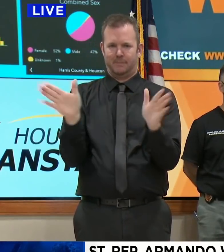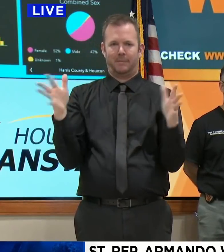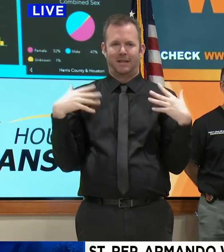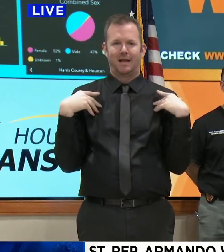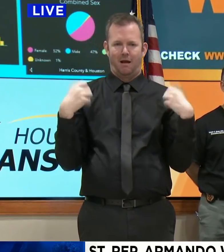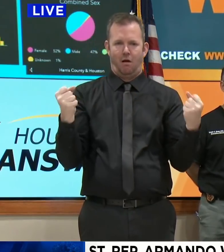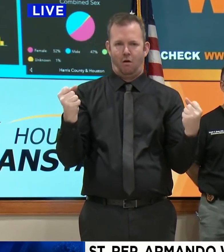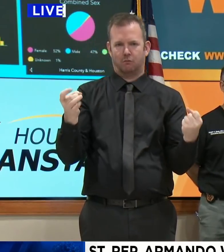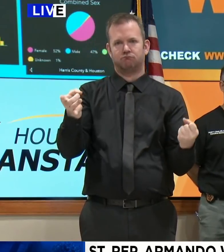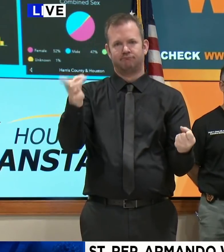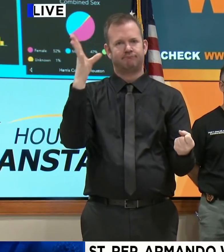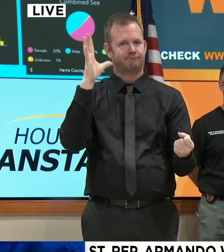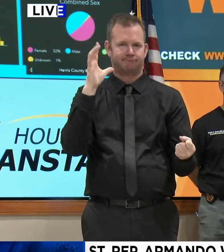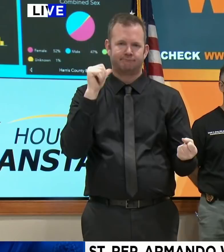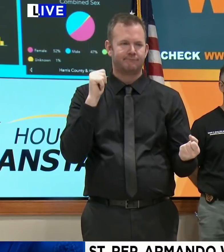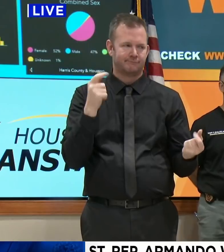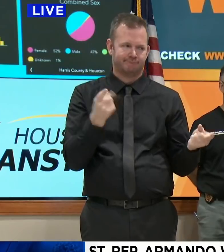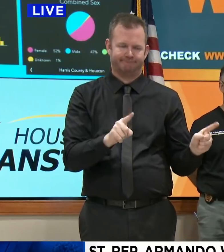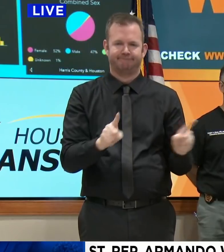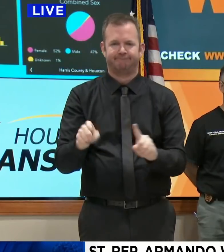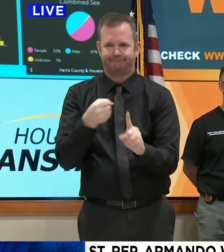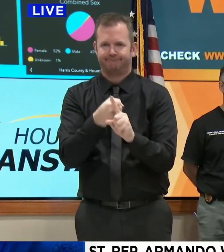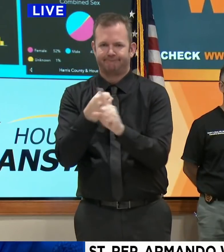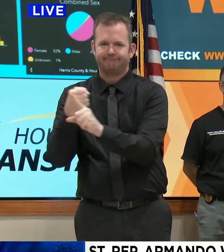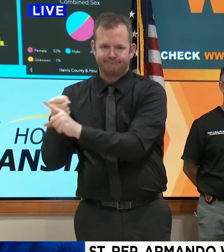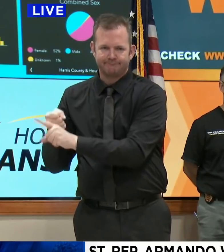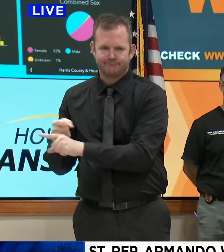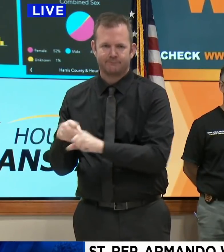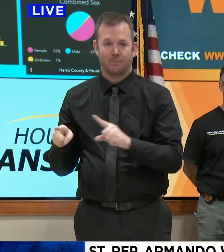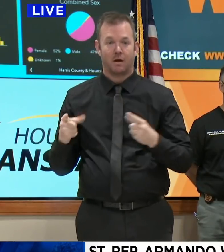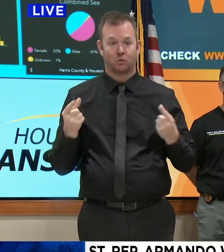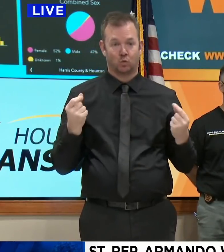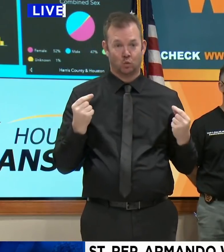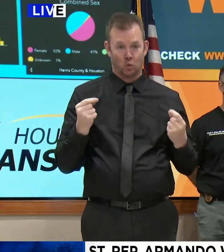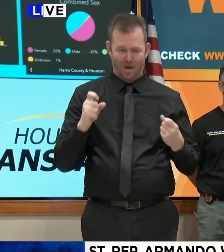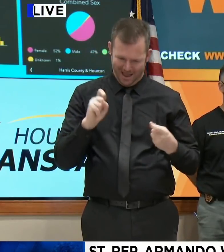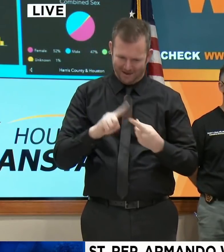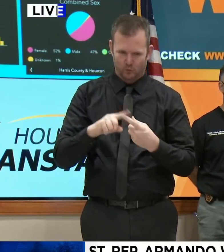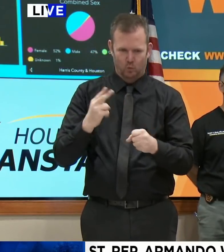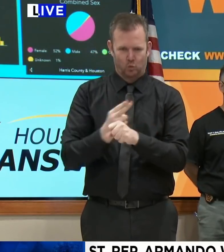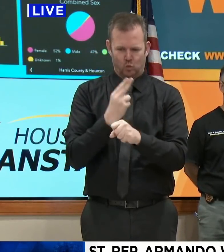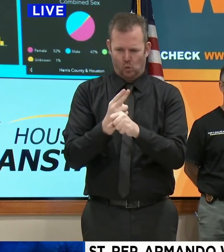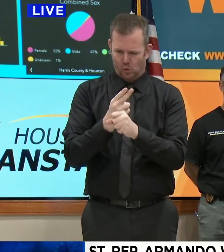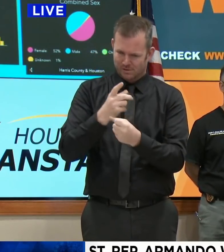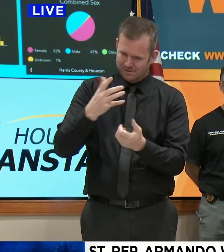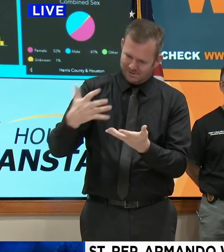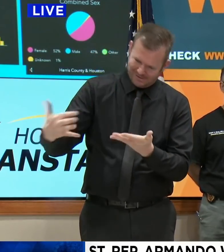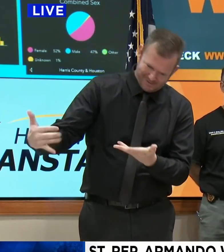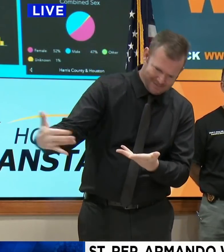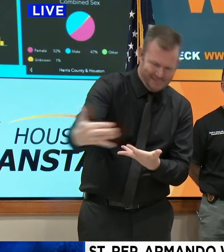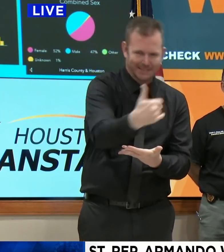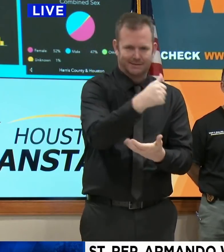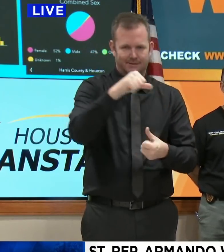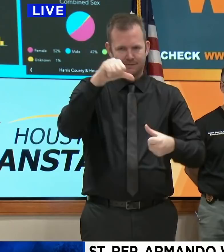Of the COVID-19 a virus on our region while we a virus on our region while we are in the midst of a public are in the midst of a public health crisis. It is critical health crisis. It is critical for our decision-making to be